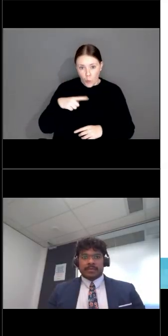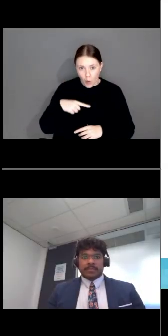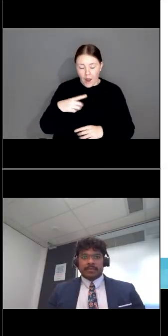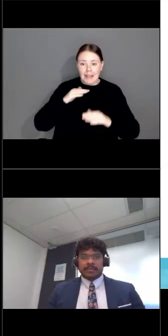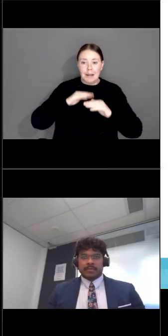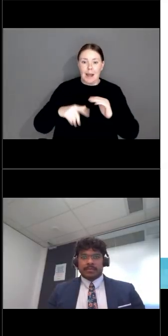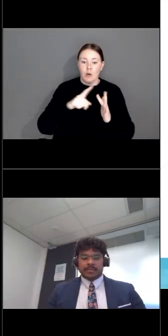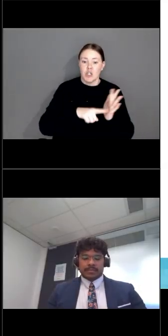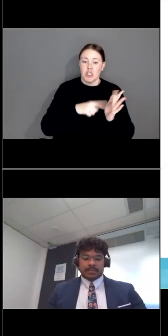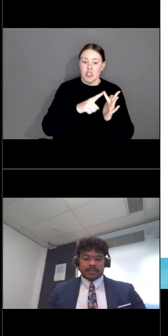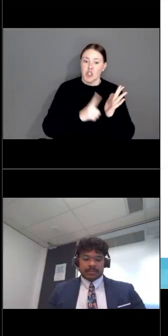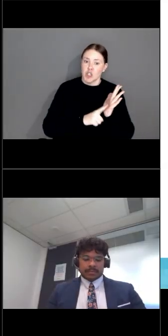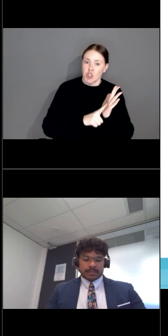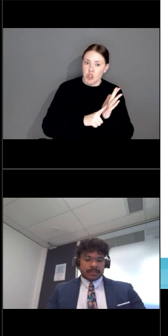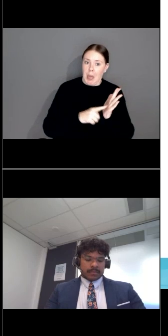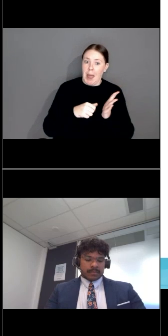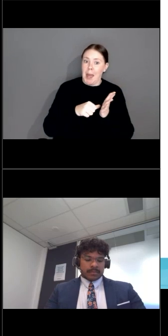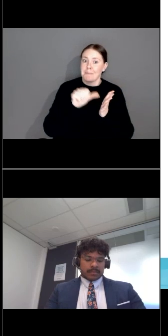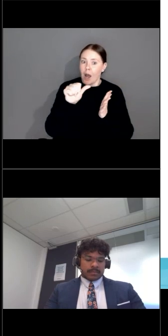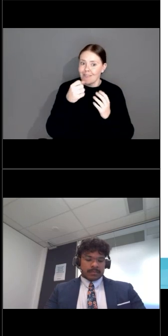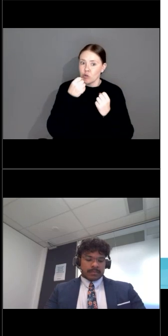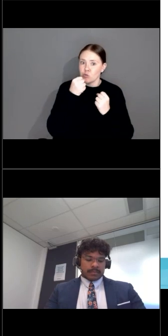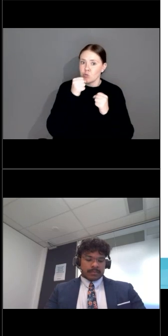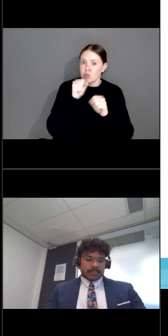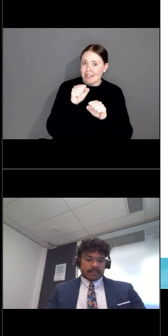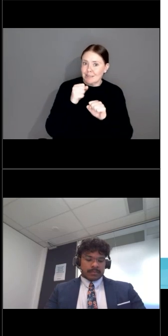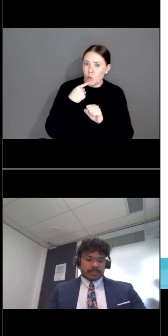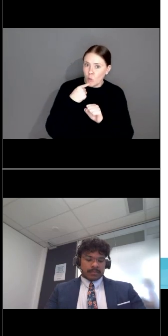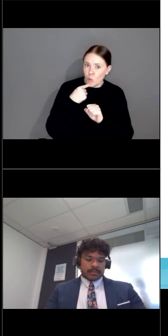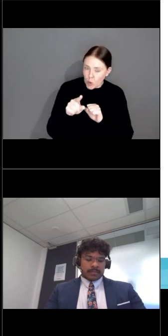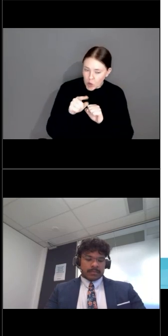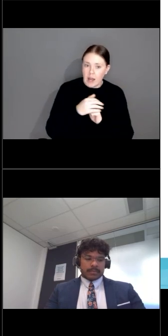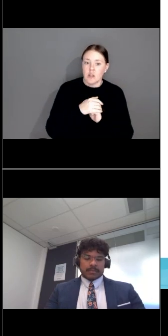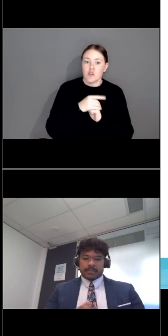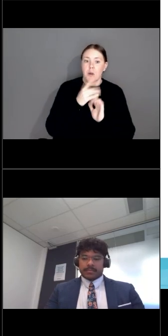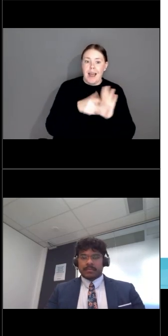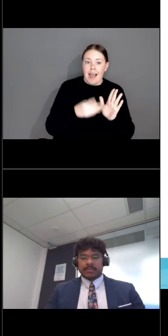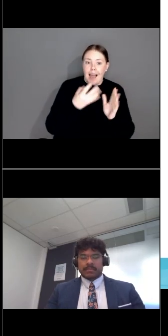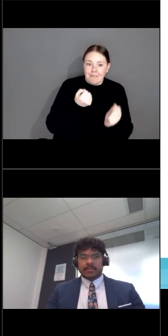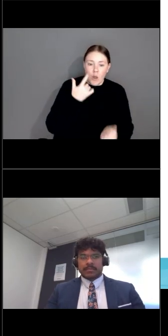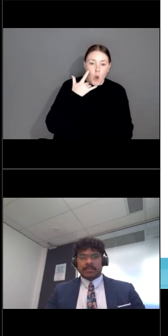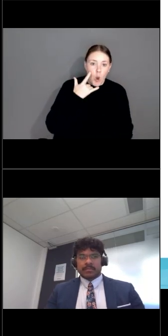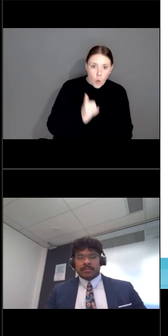a applicant who has a lawyer than prosecutor and so forth so I asked them to do this layer